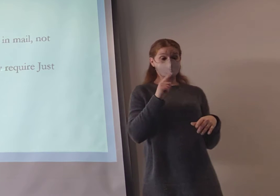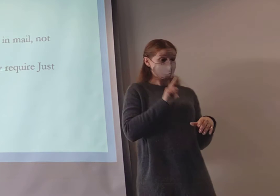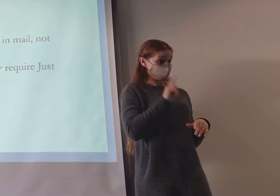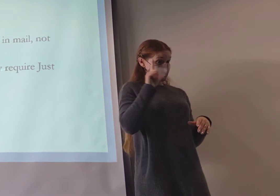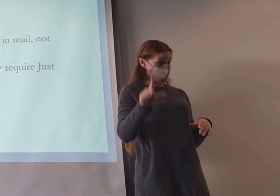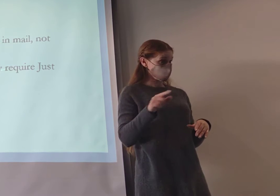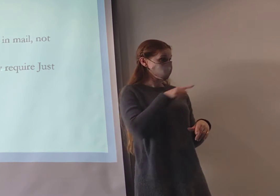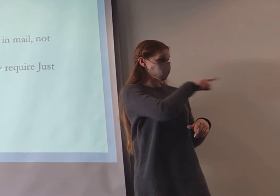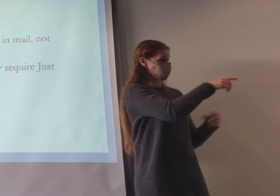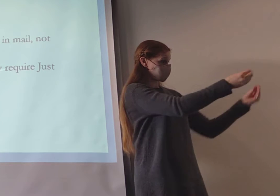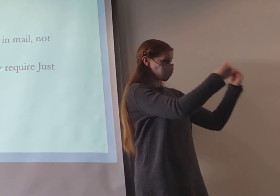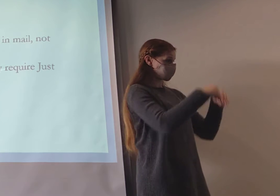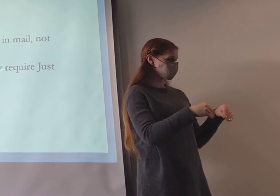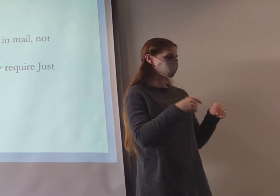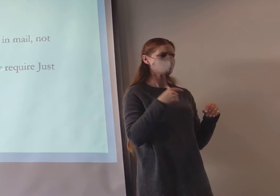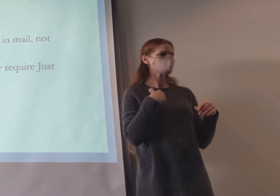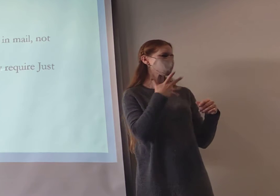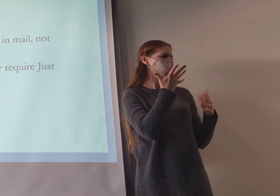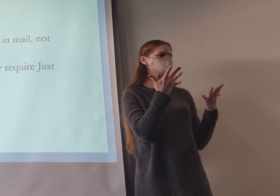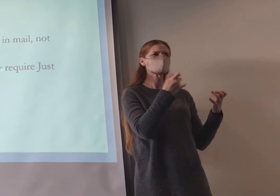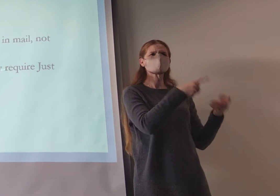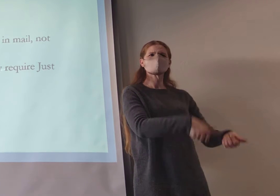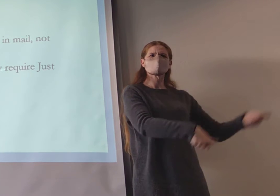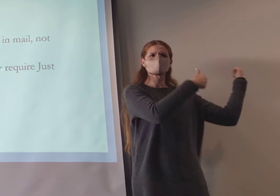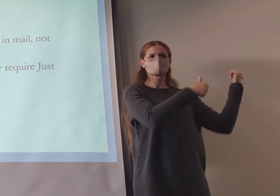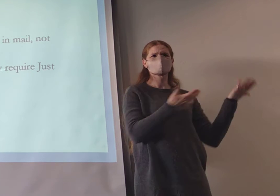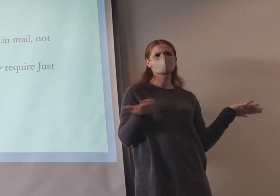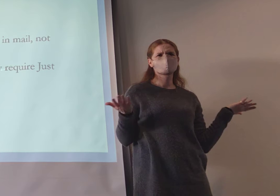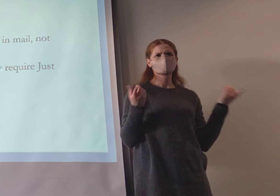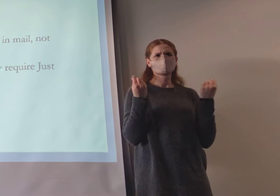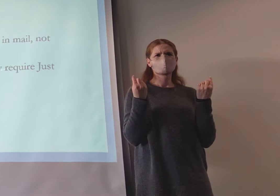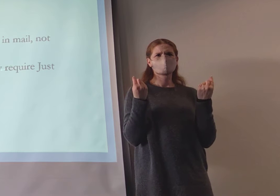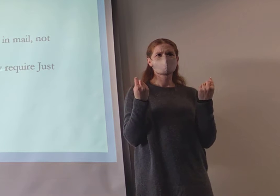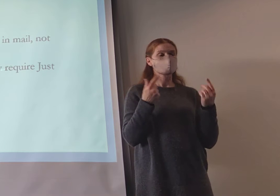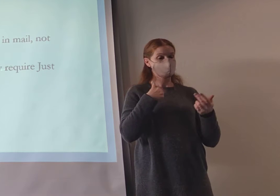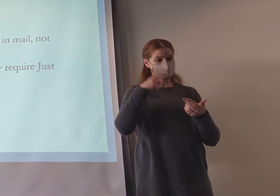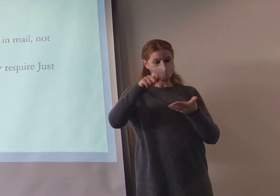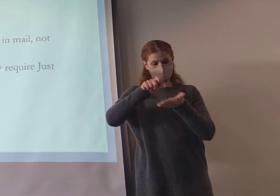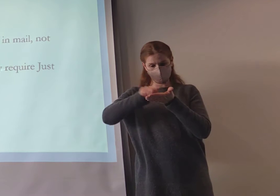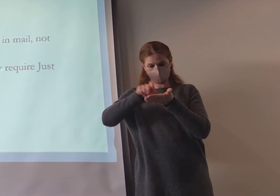they have to give written notice, and they have to give it to the person personally and